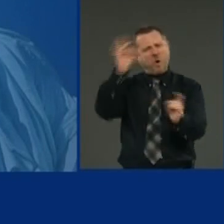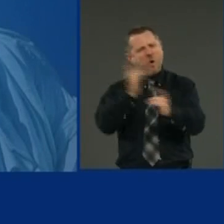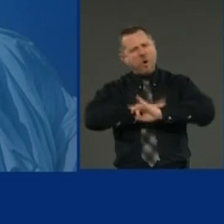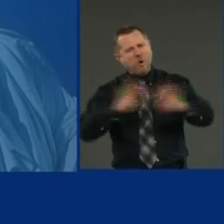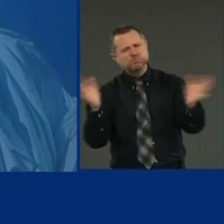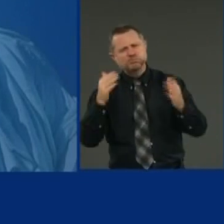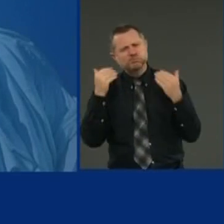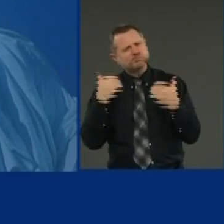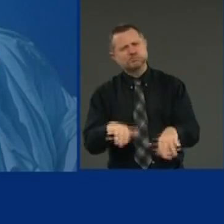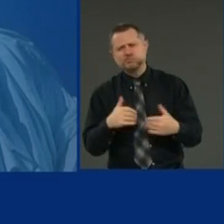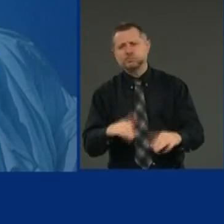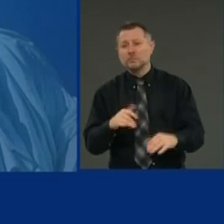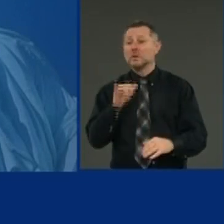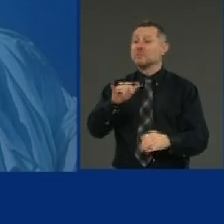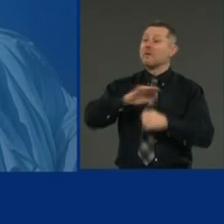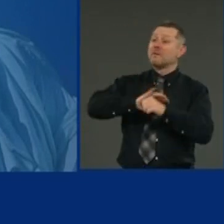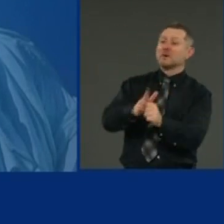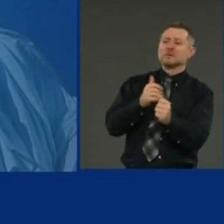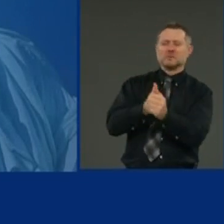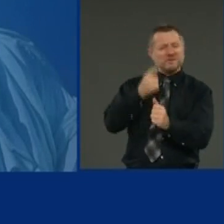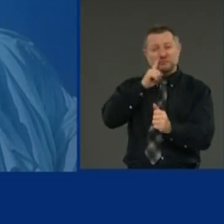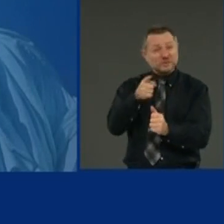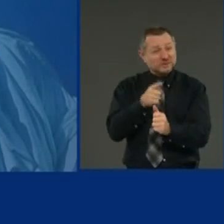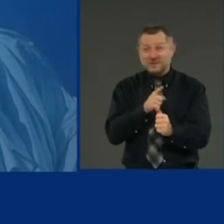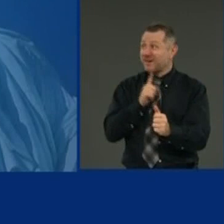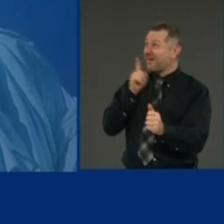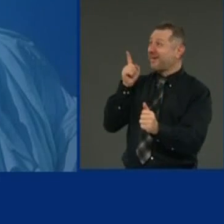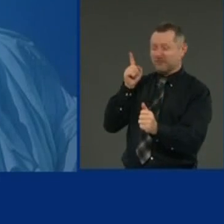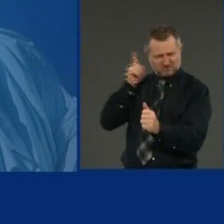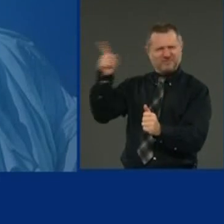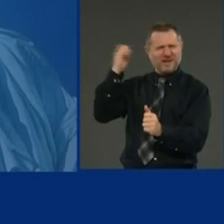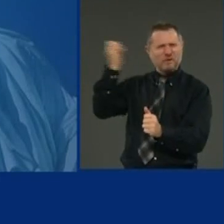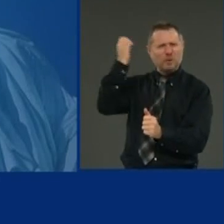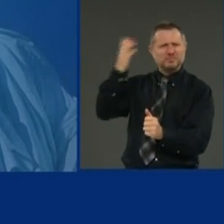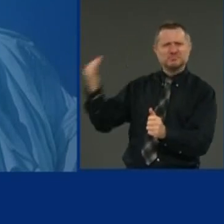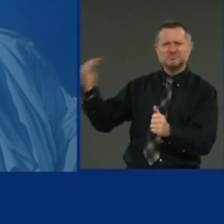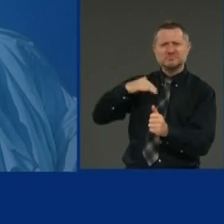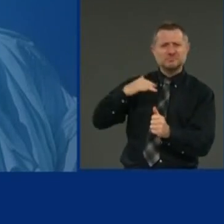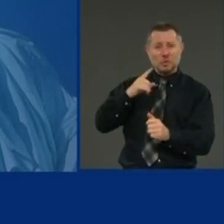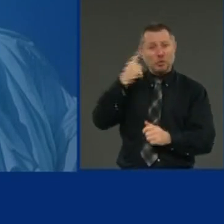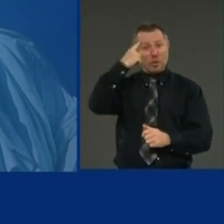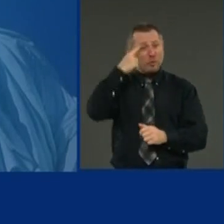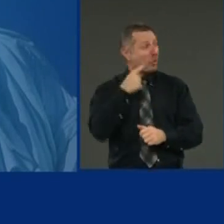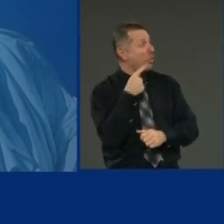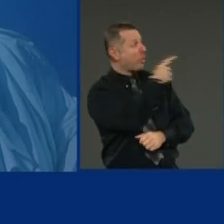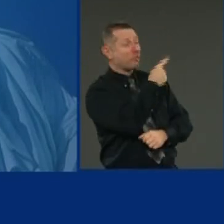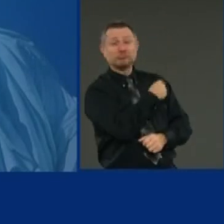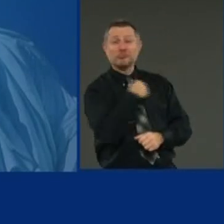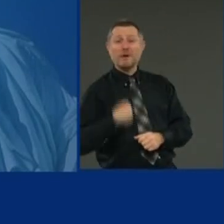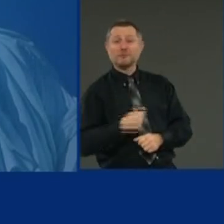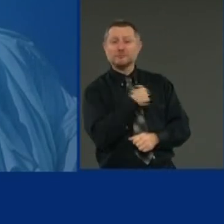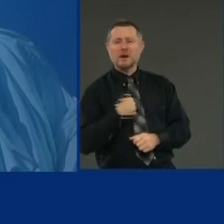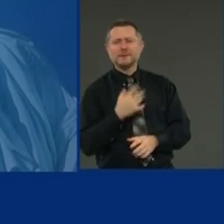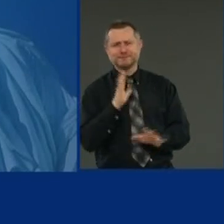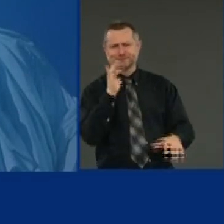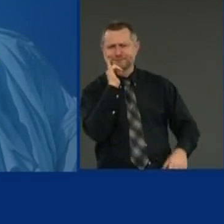QUICKER BECAUSE WE WERE HIT BY THE INVISIBLE ENEMY, THE EUROPEAN VIRUS, THE VIRUS FROM